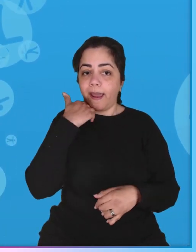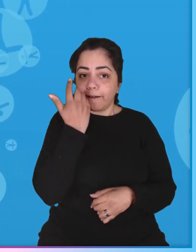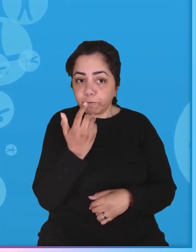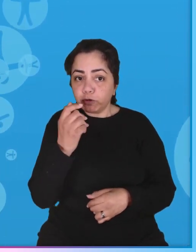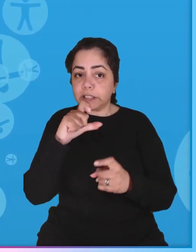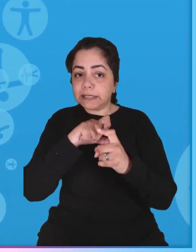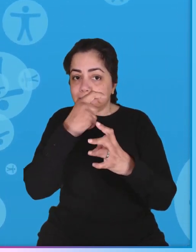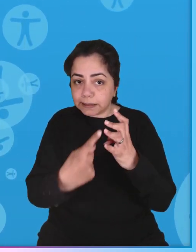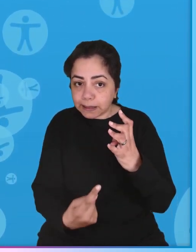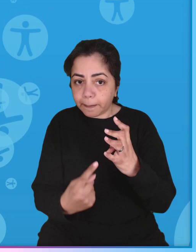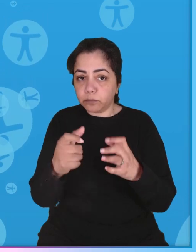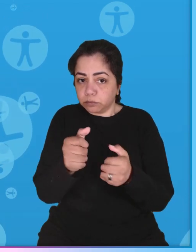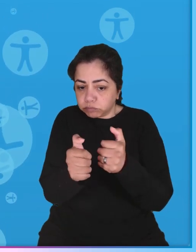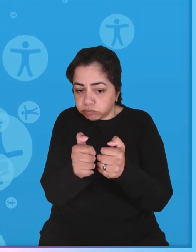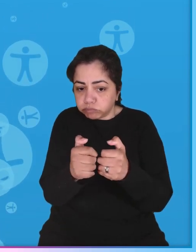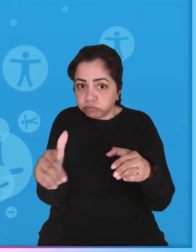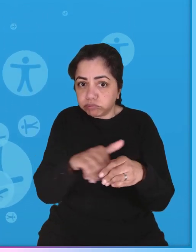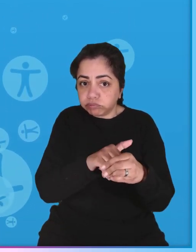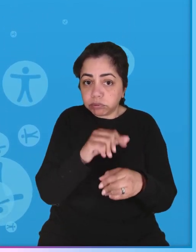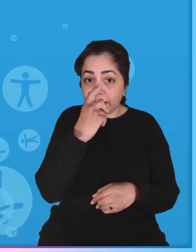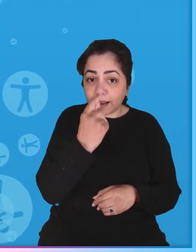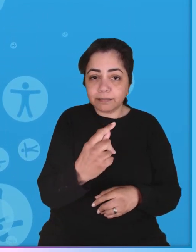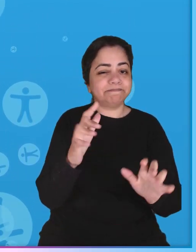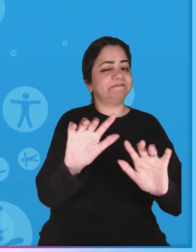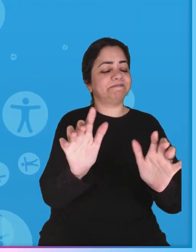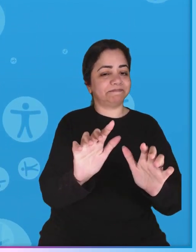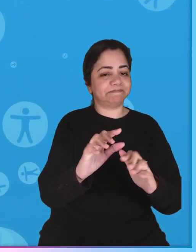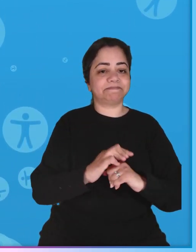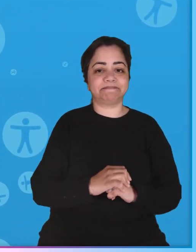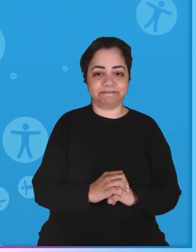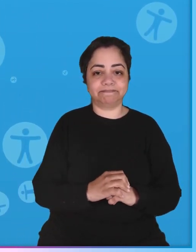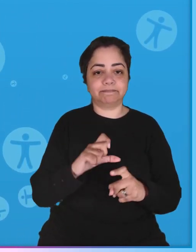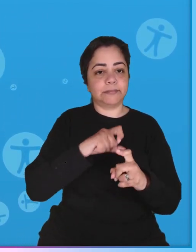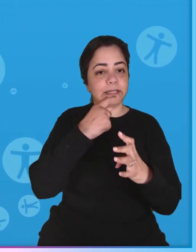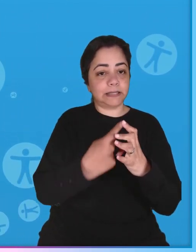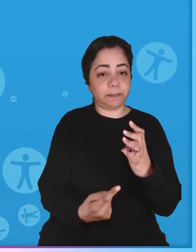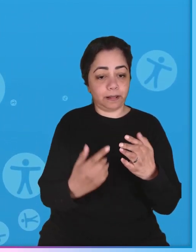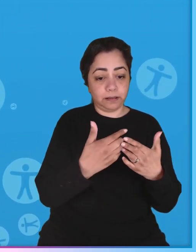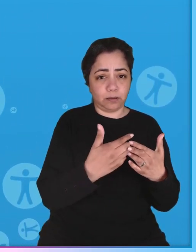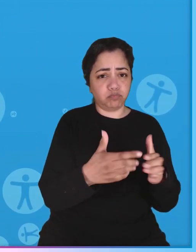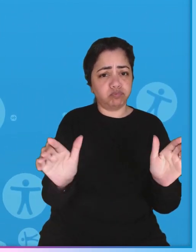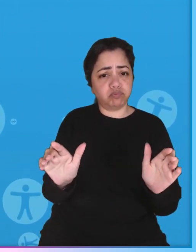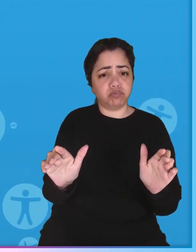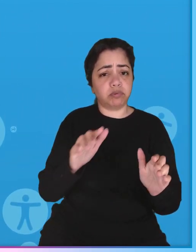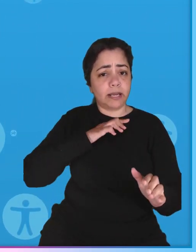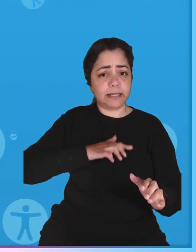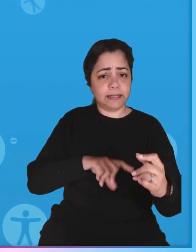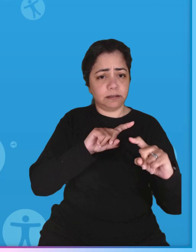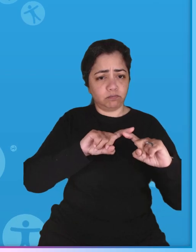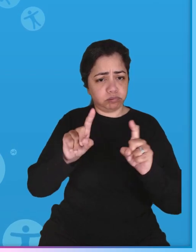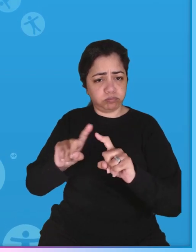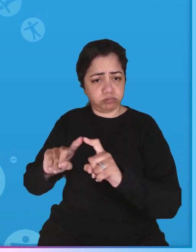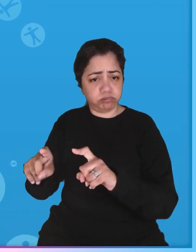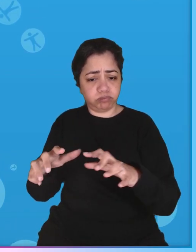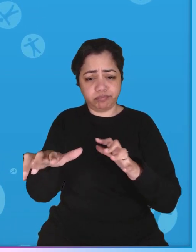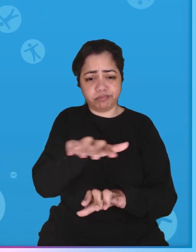disability is often a spectrum of overlapping distinct needs and it's very difficult to make one game that is accessible to everyone